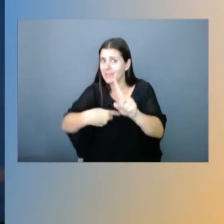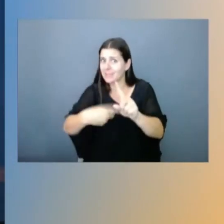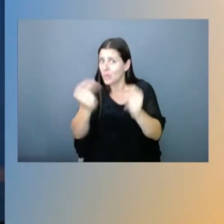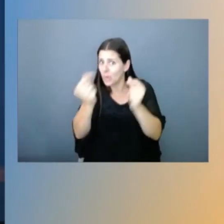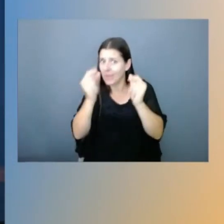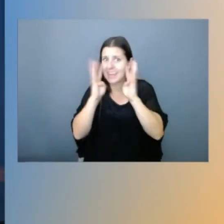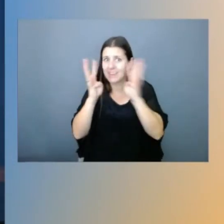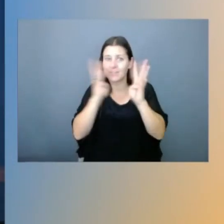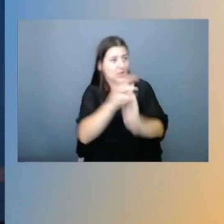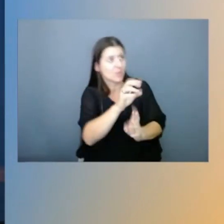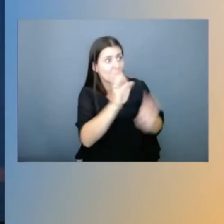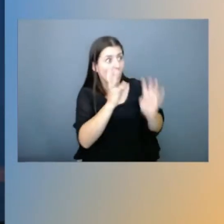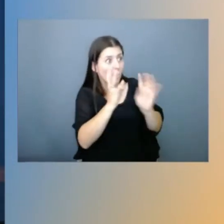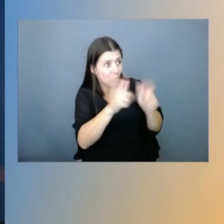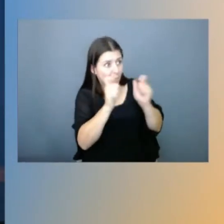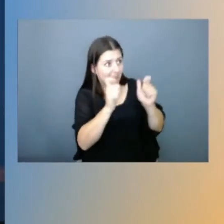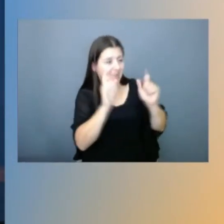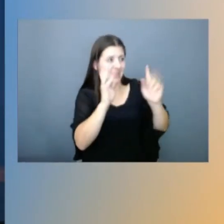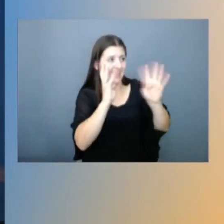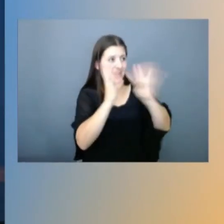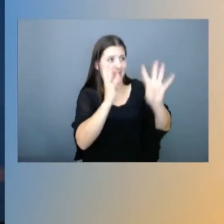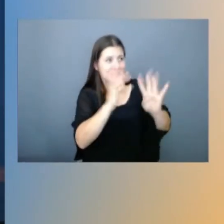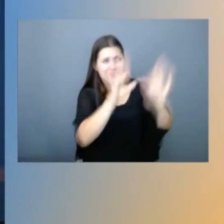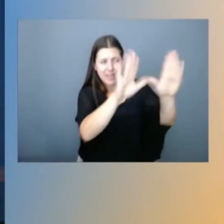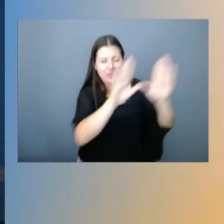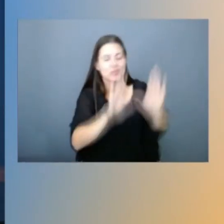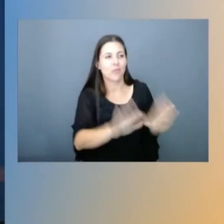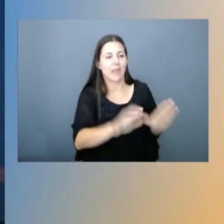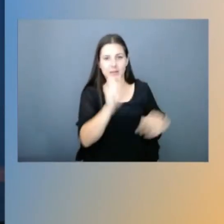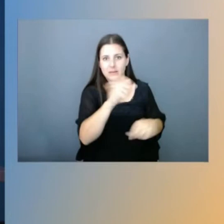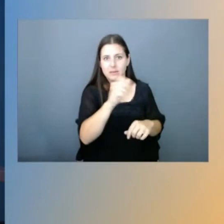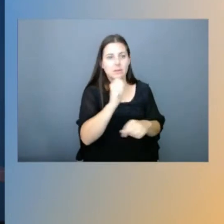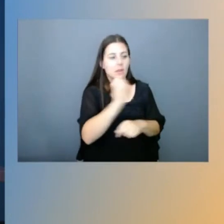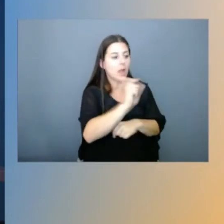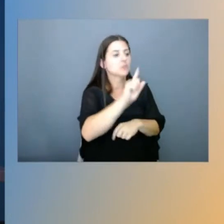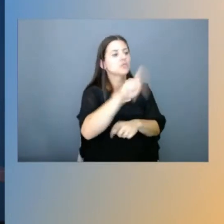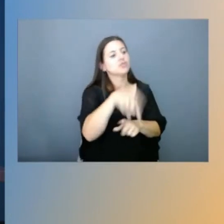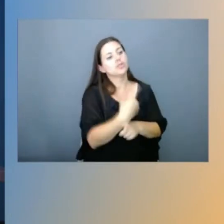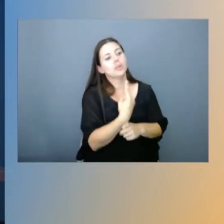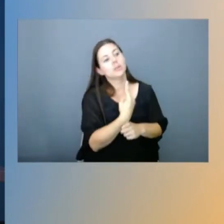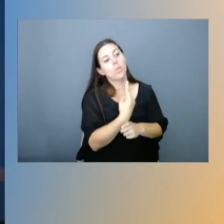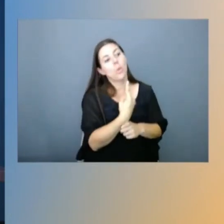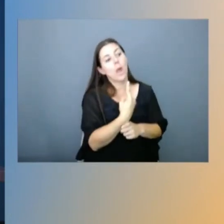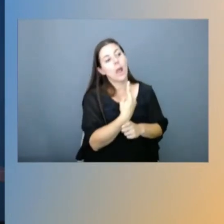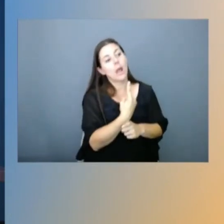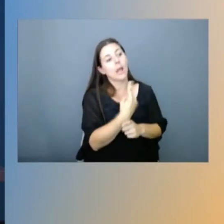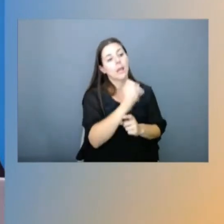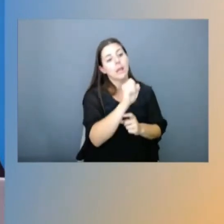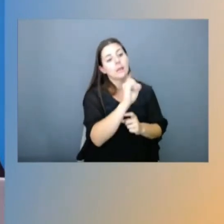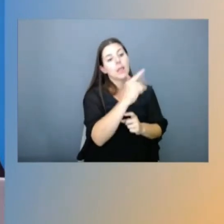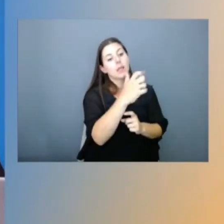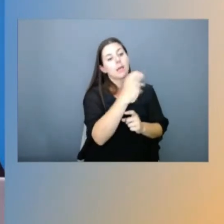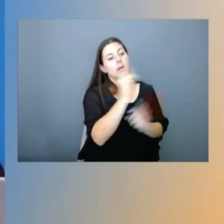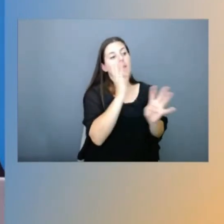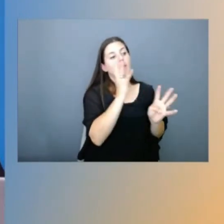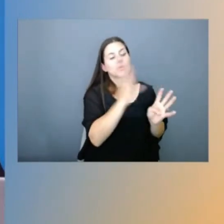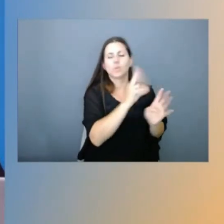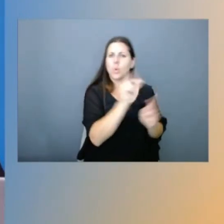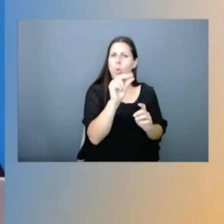You know, it's not just about having one silicon innovation working in silo, it's like we have Graviton, which is, you know, proven CPU.